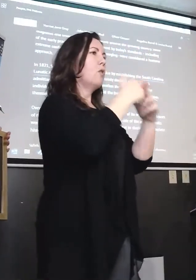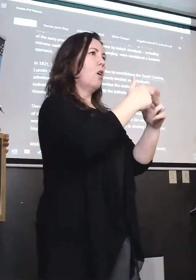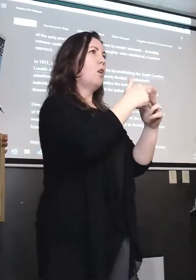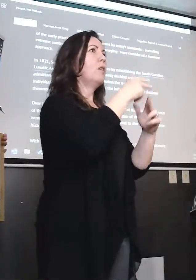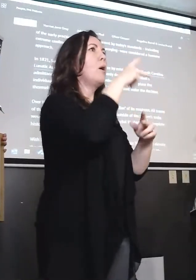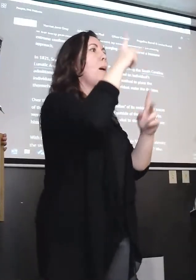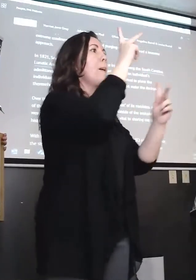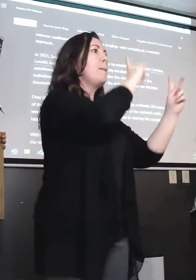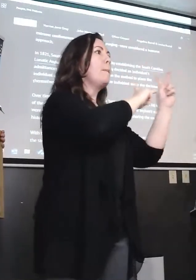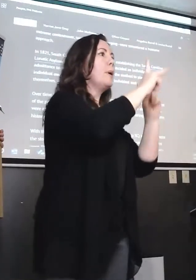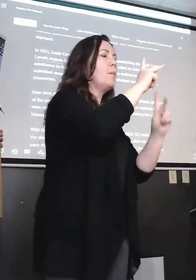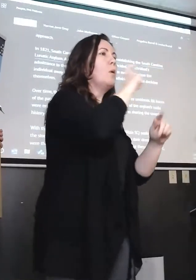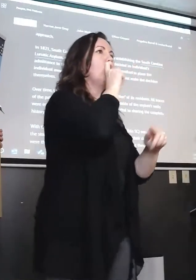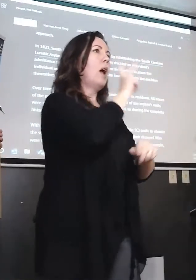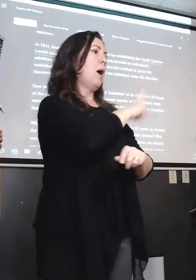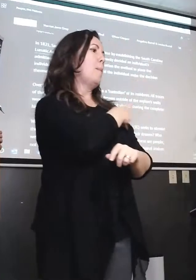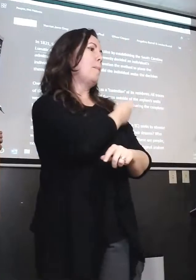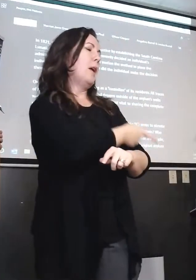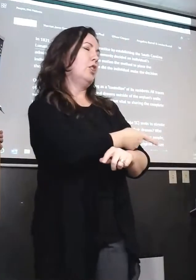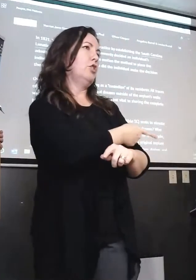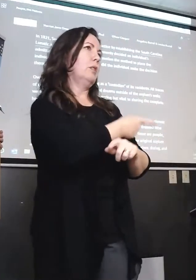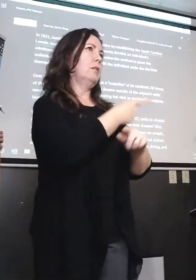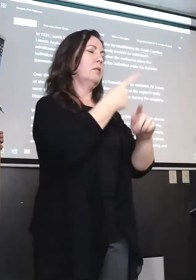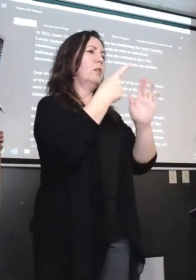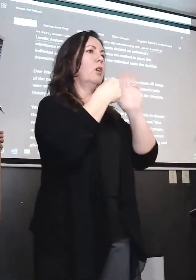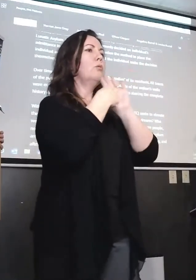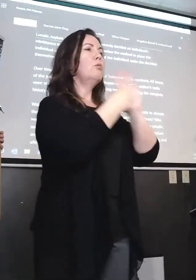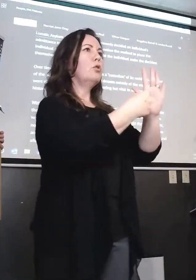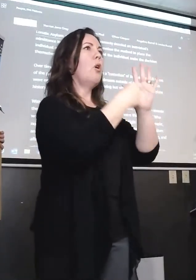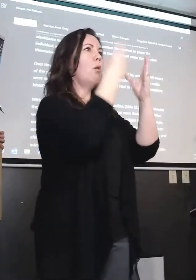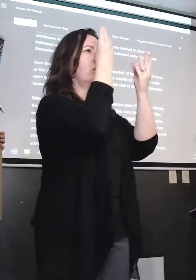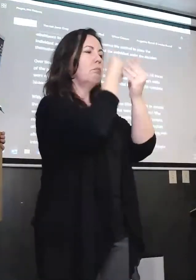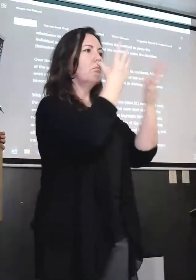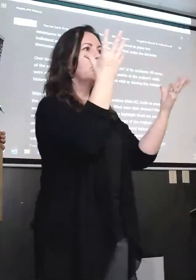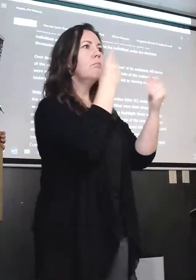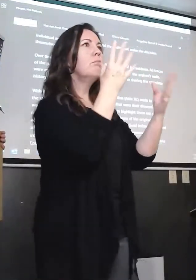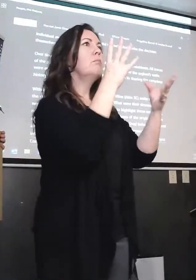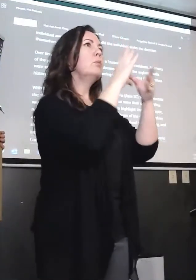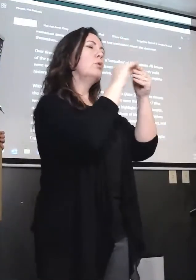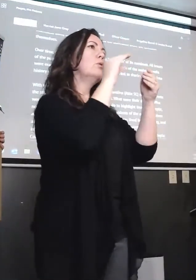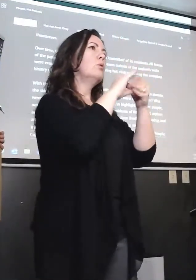People not Patients documenting the lives of those confined at the South Carolina State